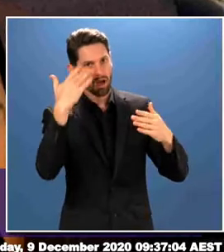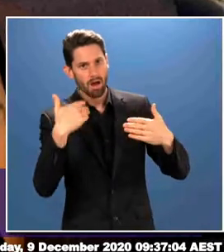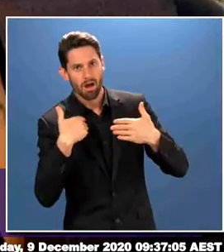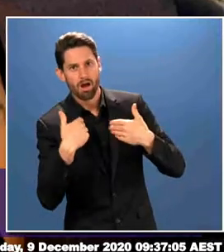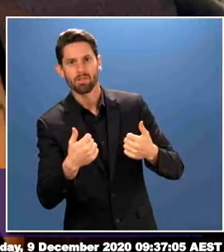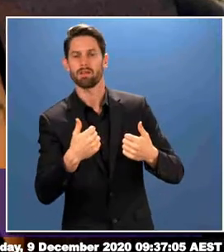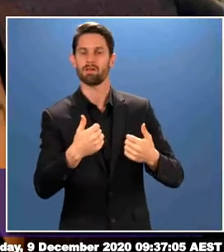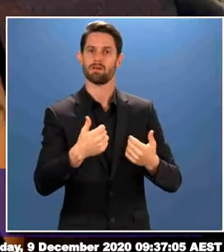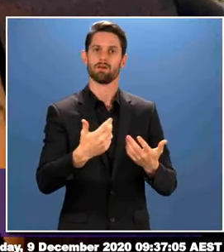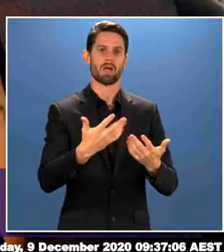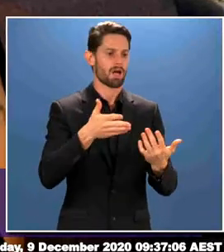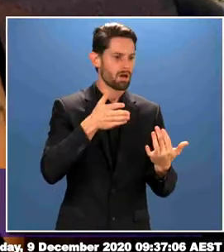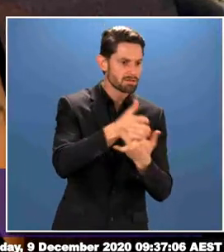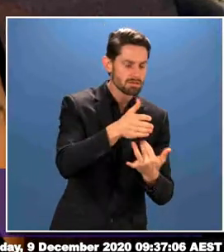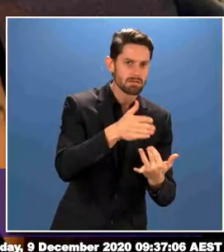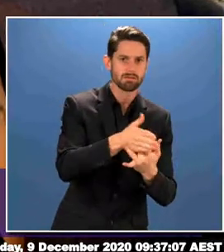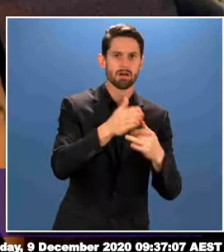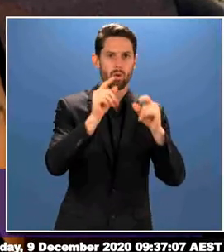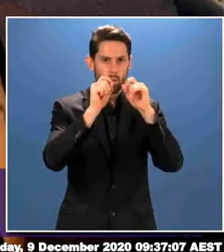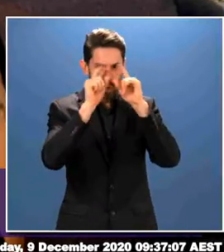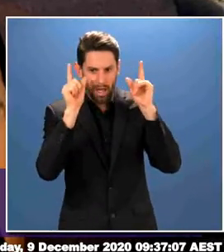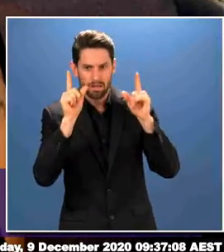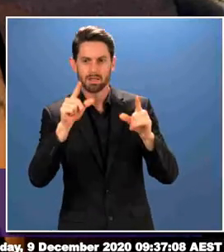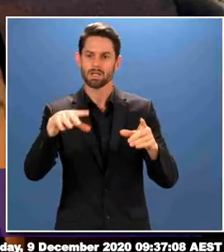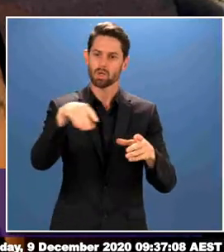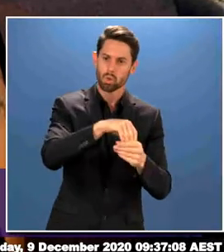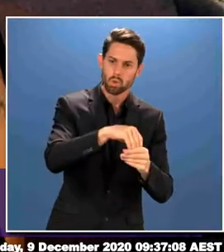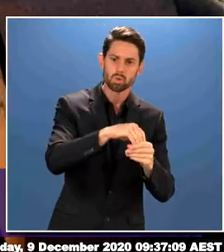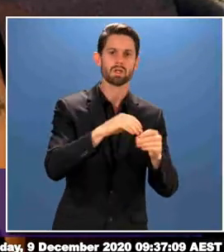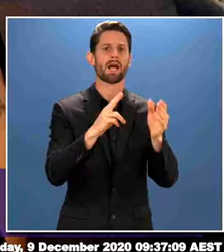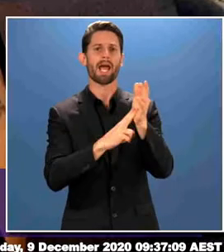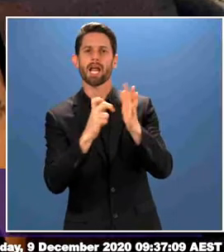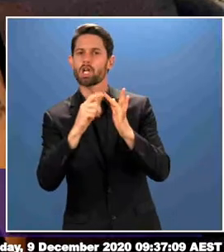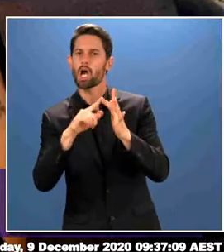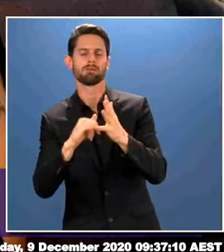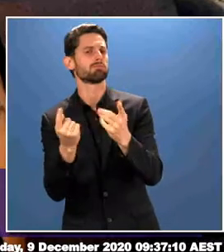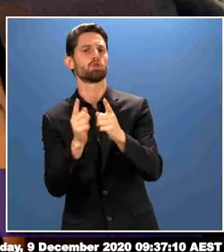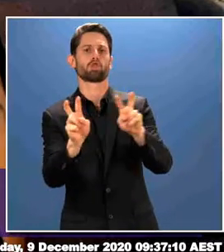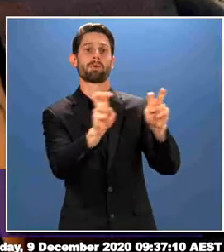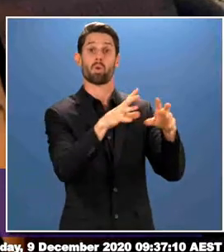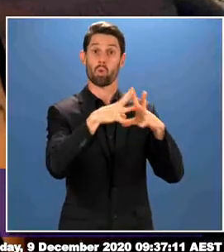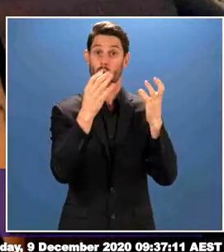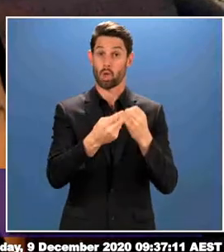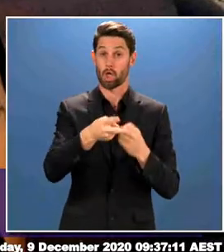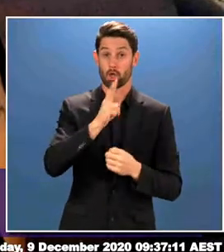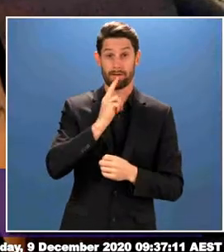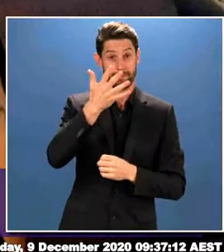awareness, access and inclusion. Overall, 250 young people from all around Australia tuned into the